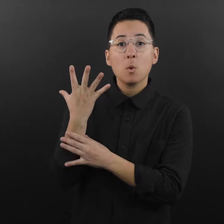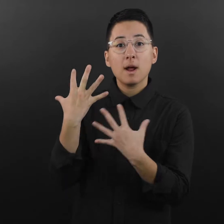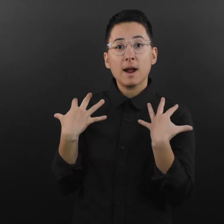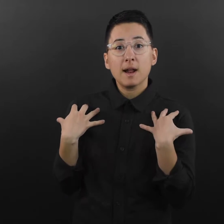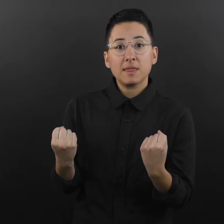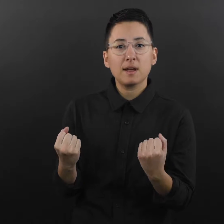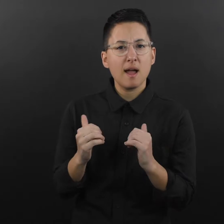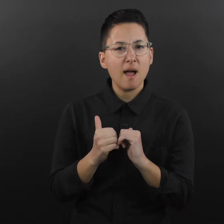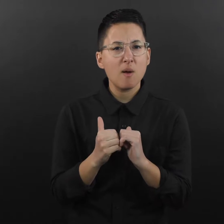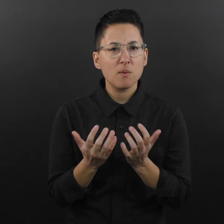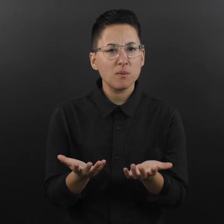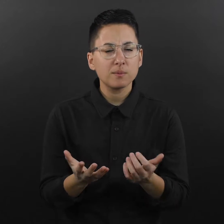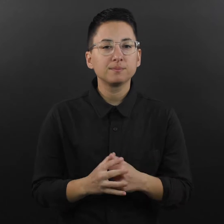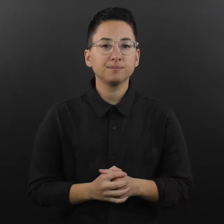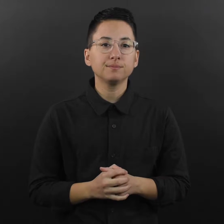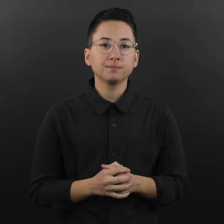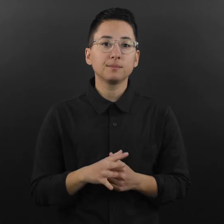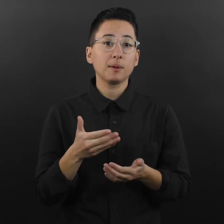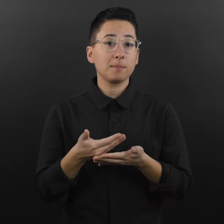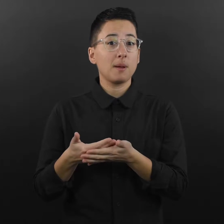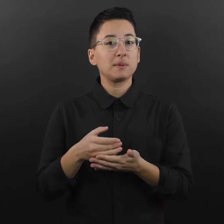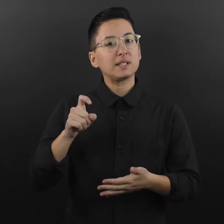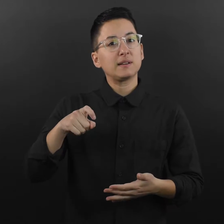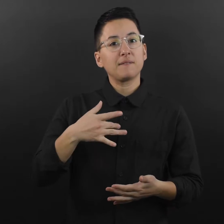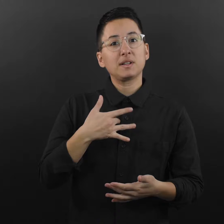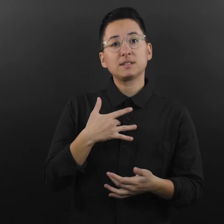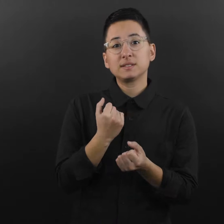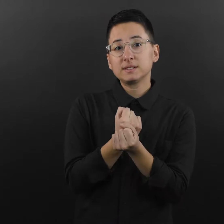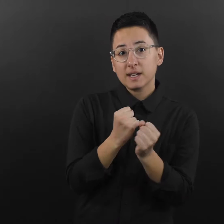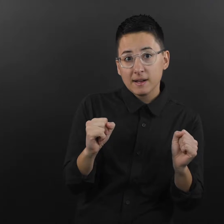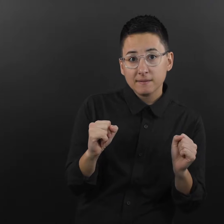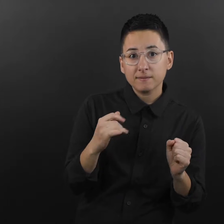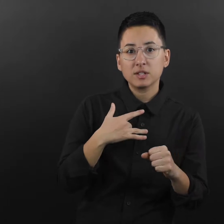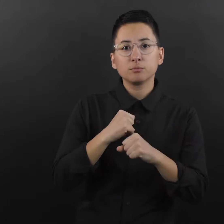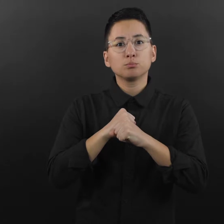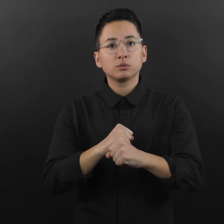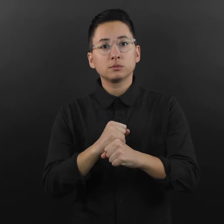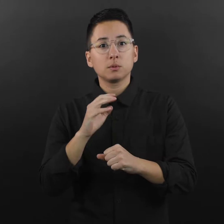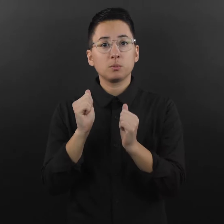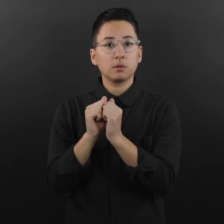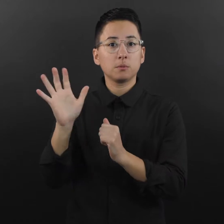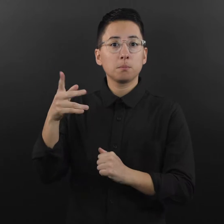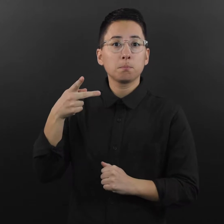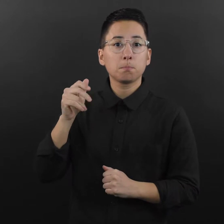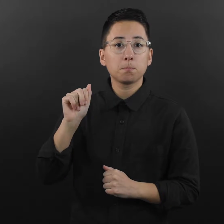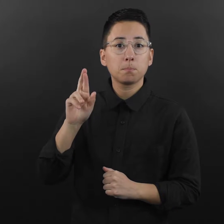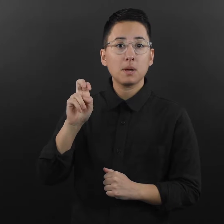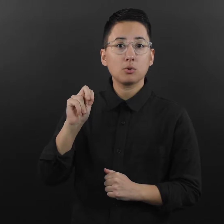Babies need to feel safe and secure with their parent to grow and be healthy.